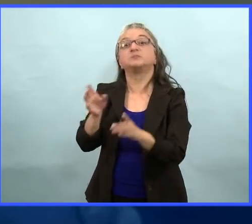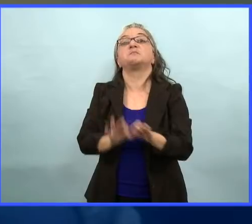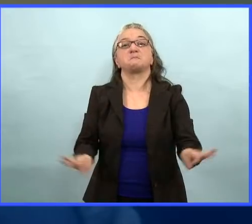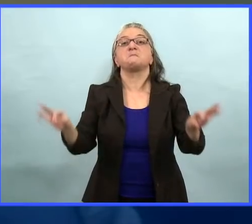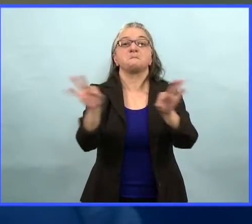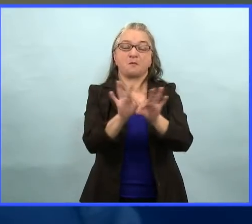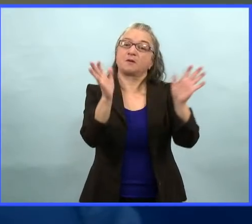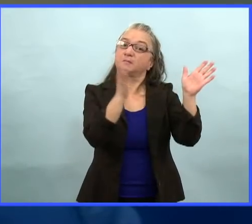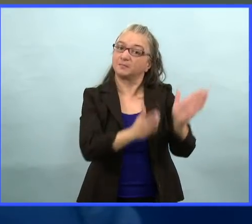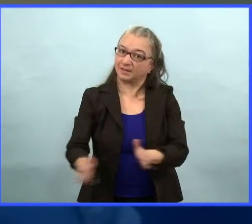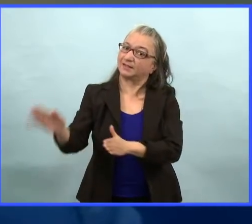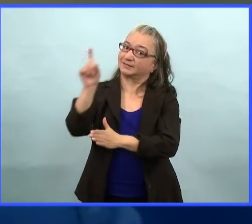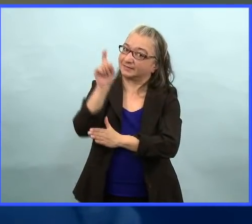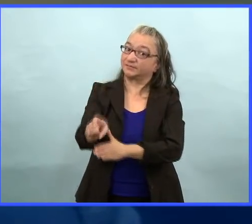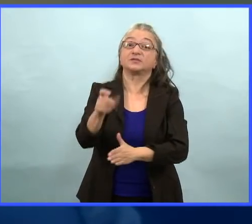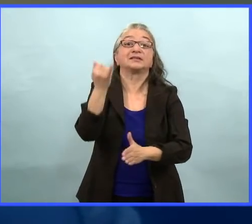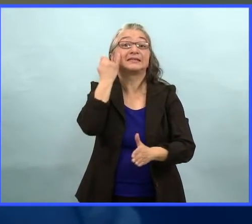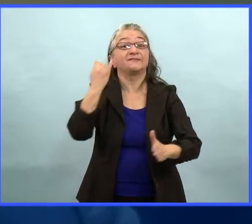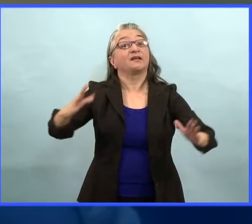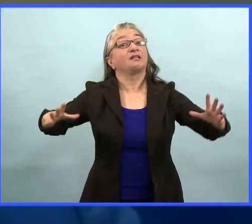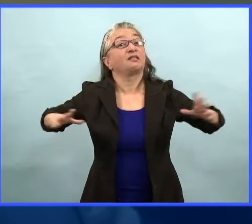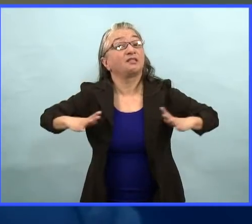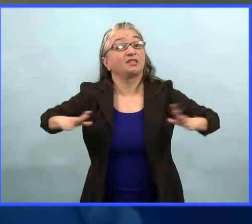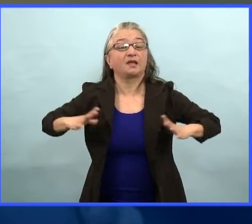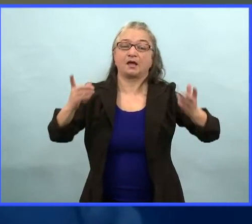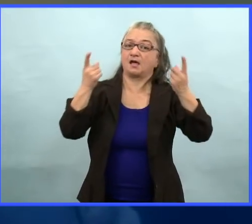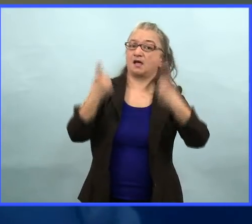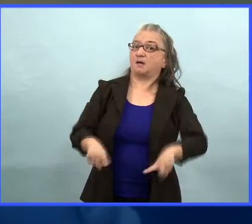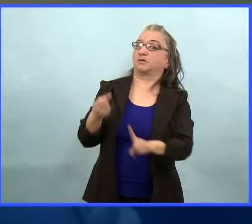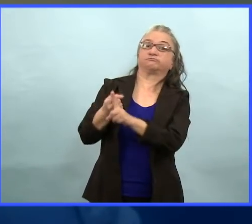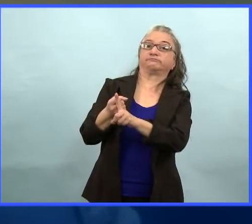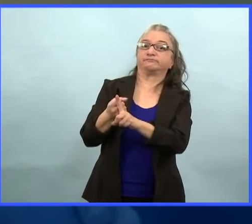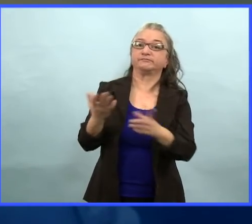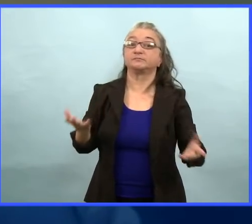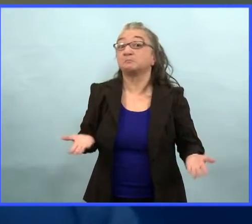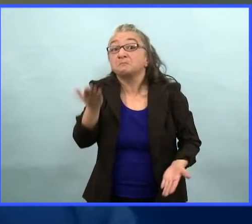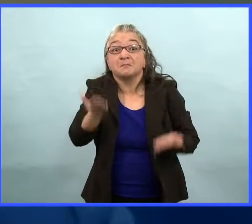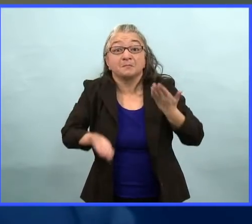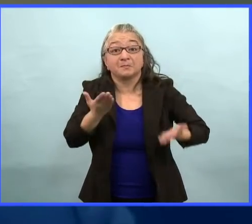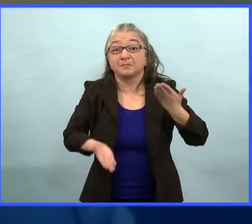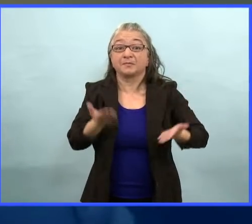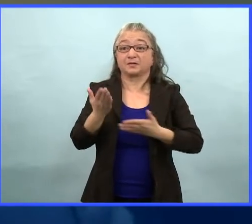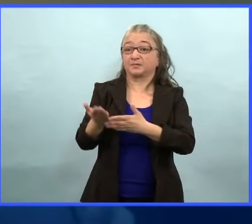uh for example you know the number of patients that may be admitted to an icu in a particular